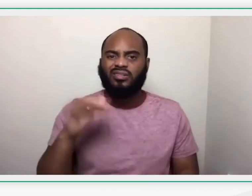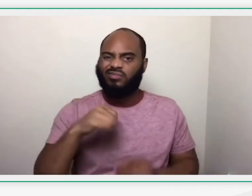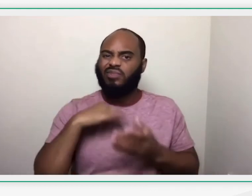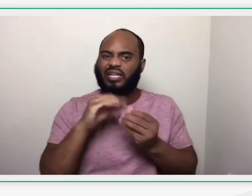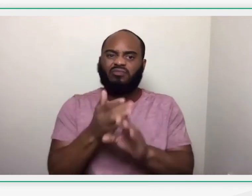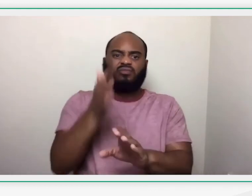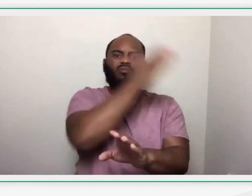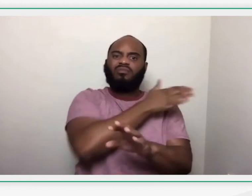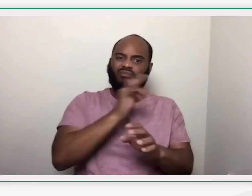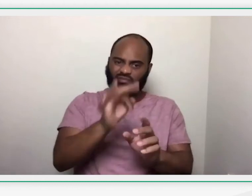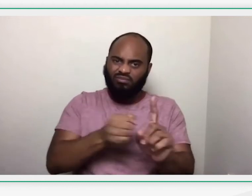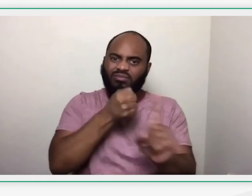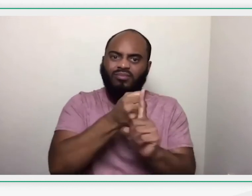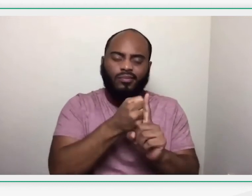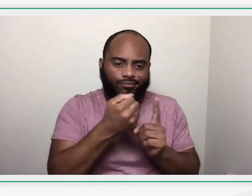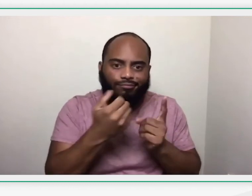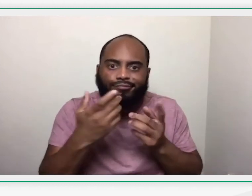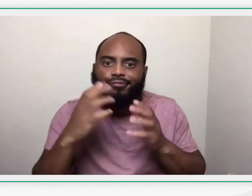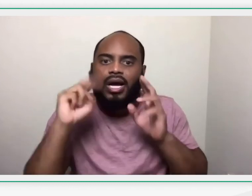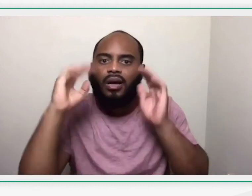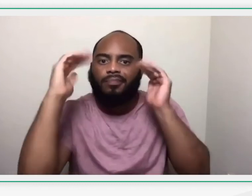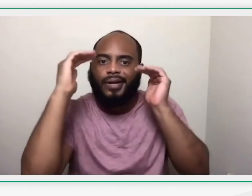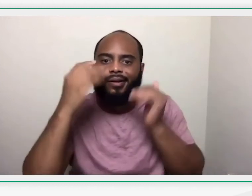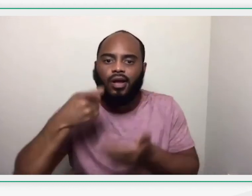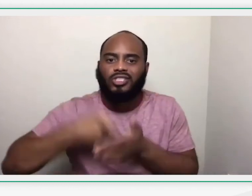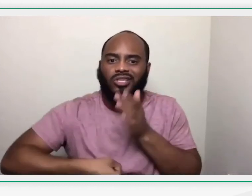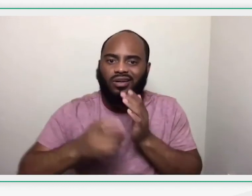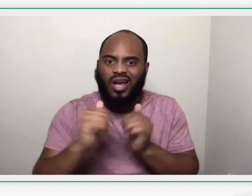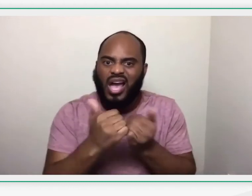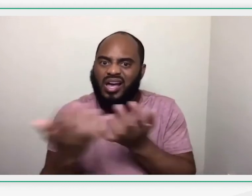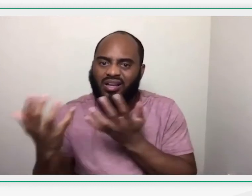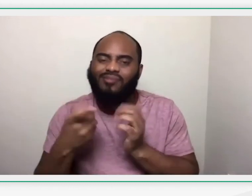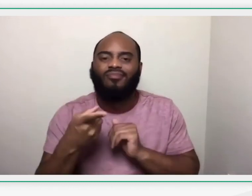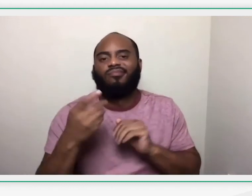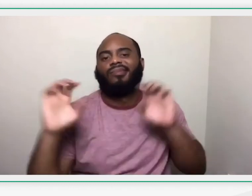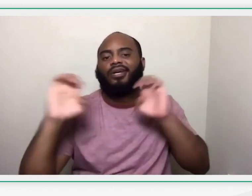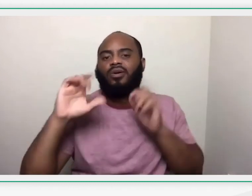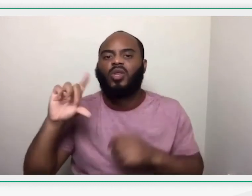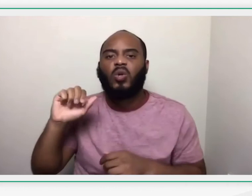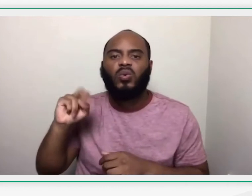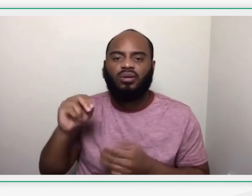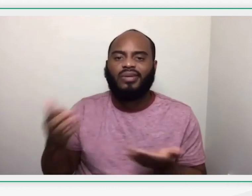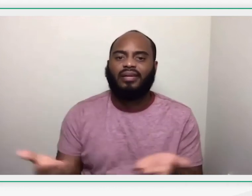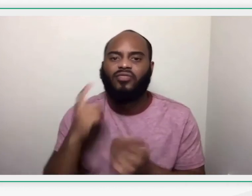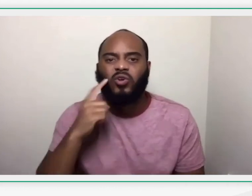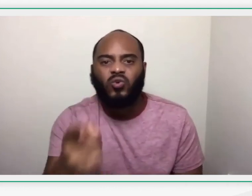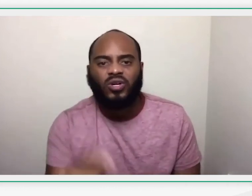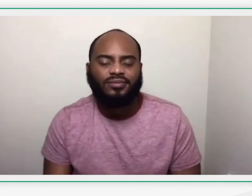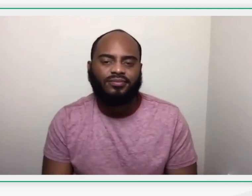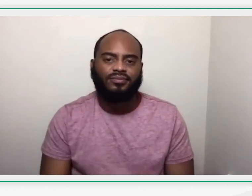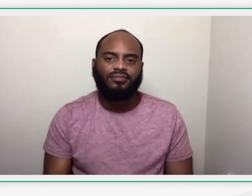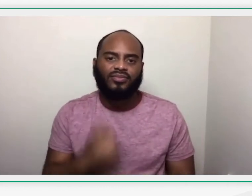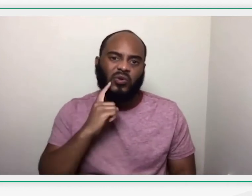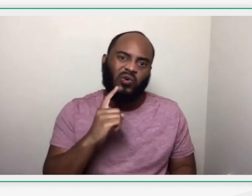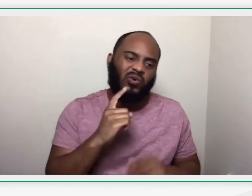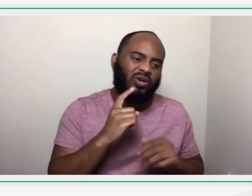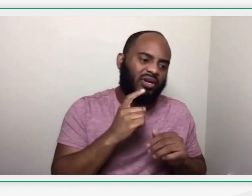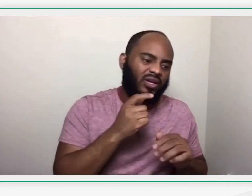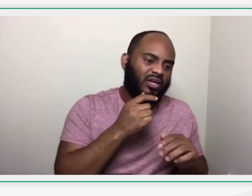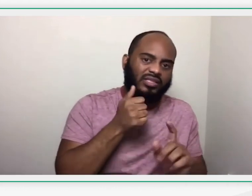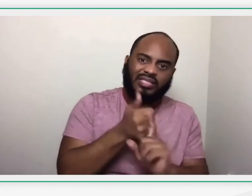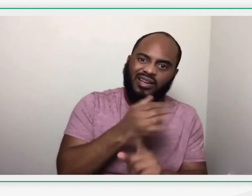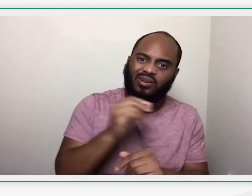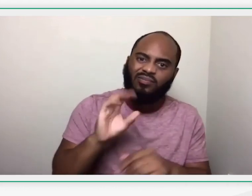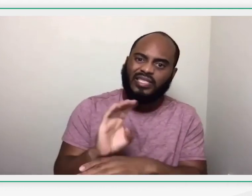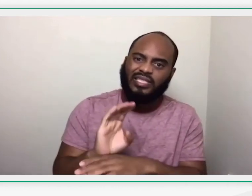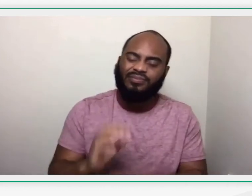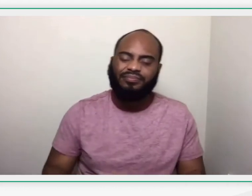As mentioned already, the unexpected could happen at any moment. And that incurs a cost. Emergency loans are there for that and are for both personal and business.